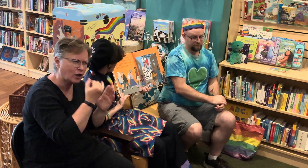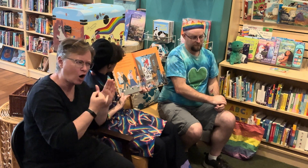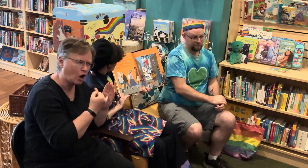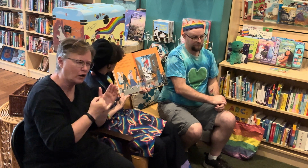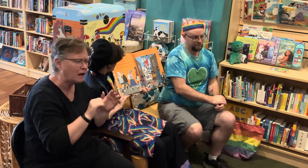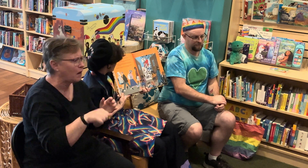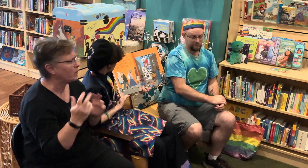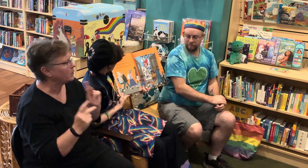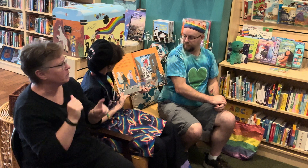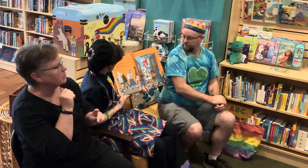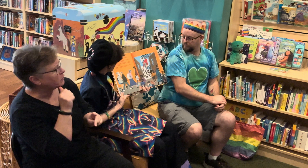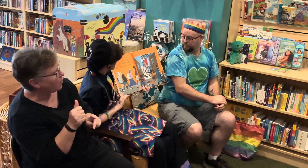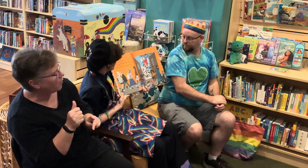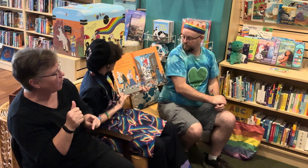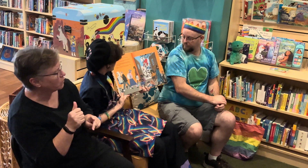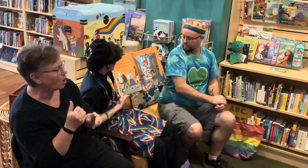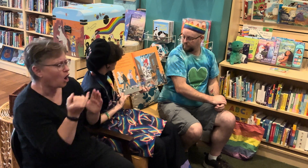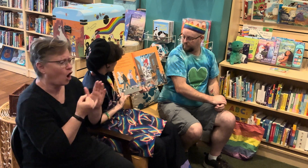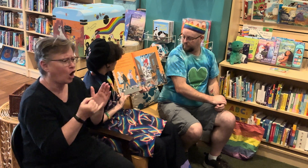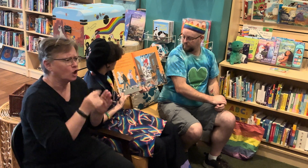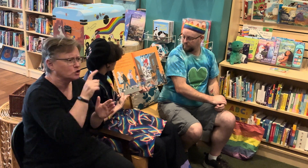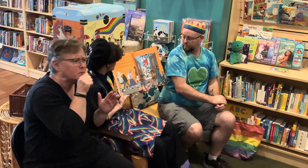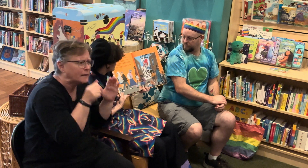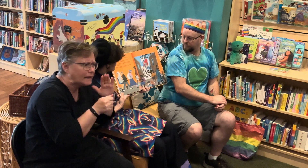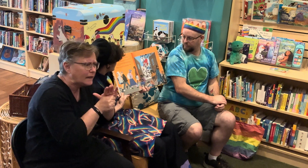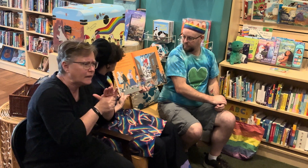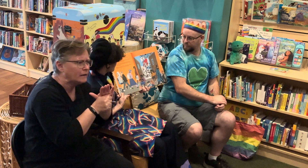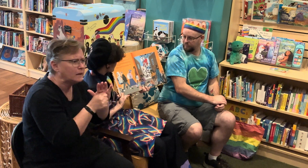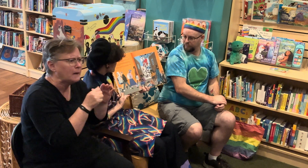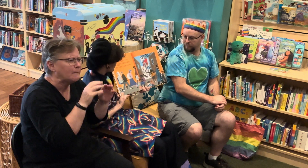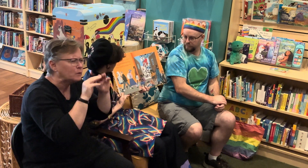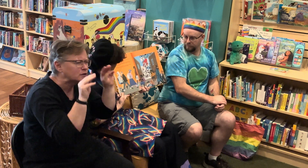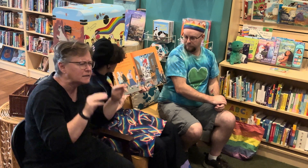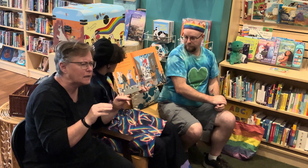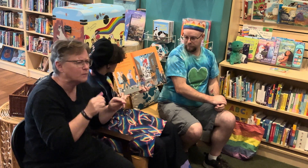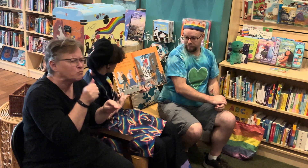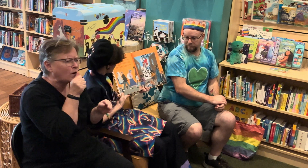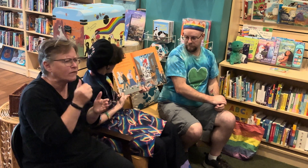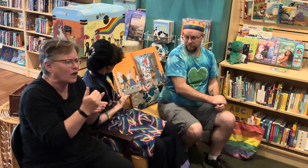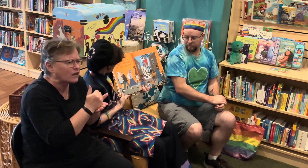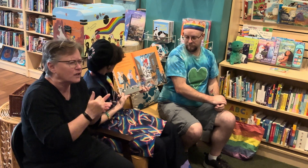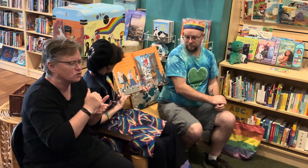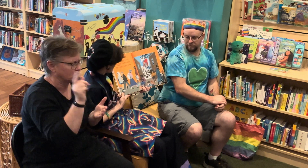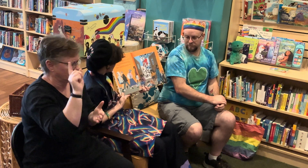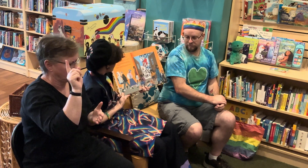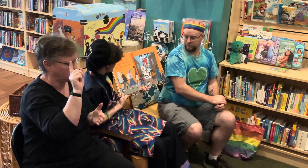that art should be hidden away in galleries, museums, and private collections. Keith wanted to